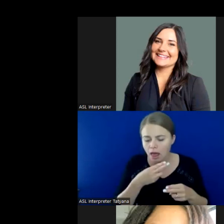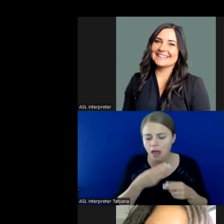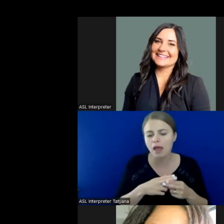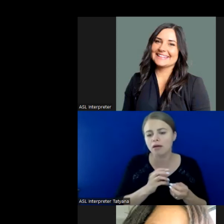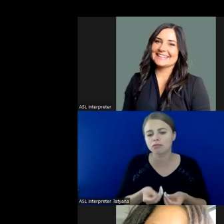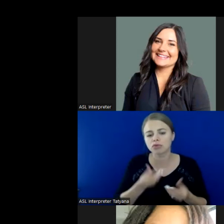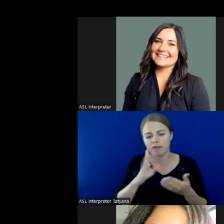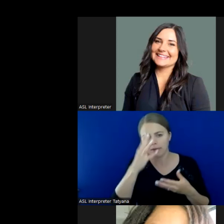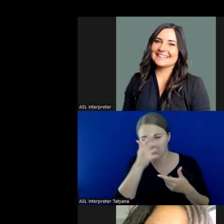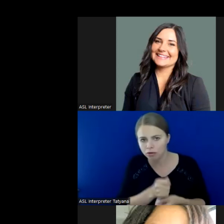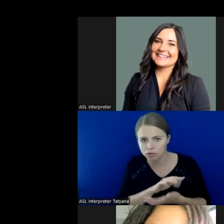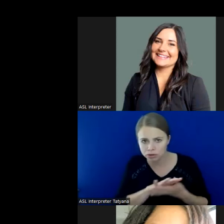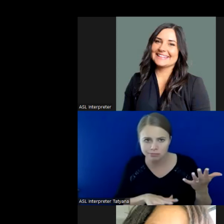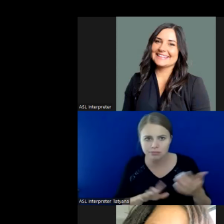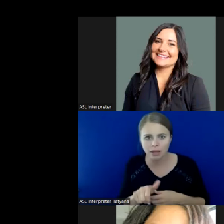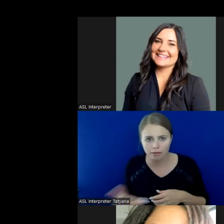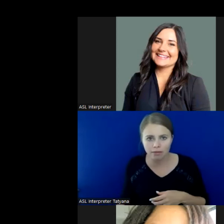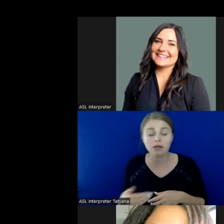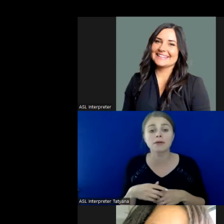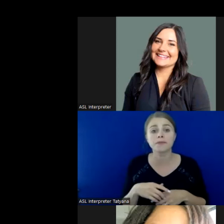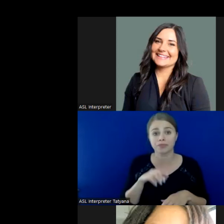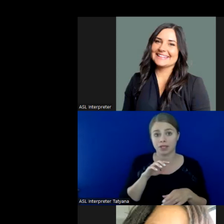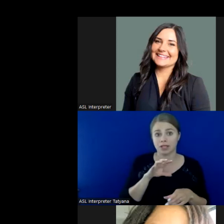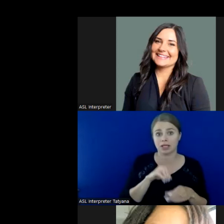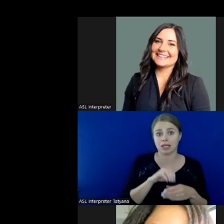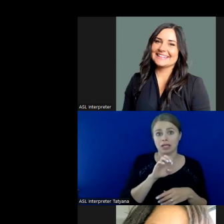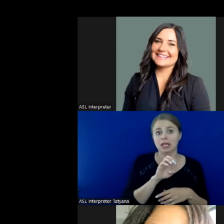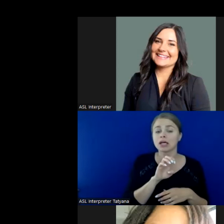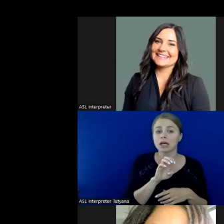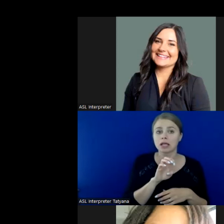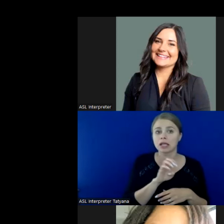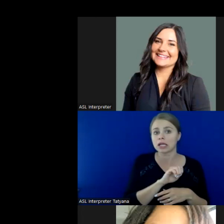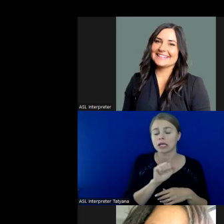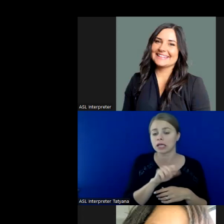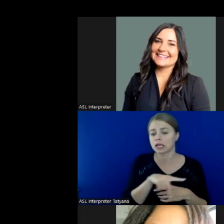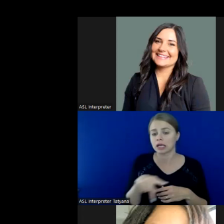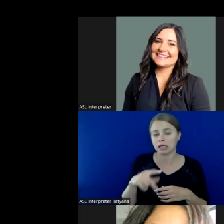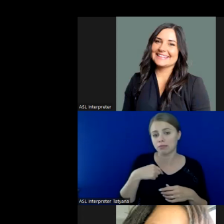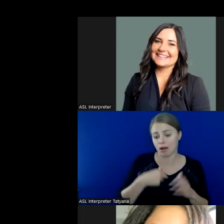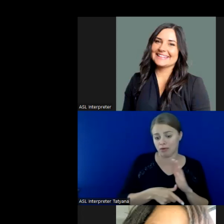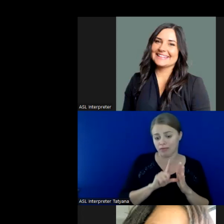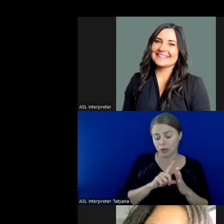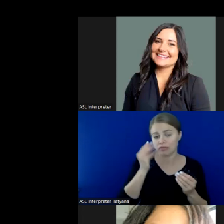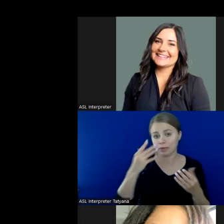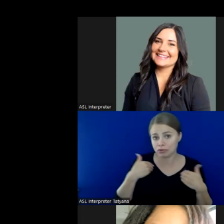So, within the EEAAP that I reviewed, here's what information was provided. So, it did a good job